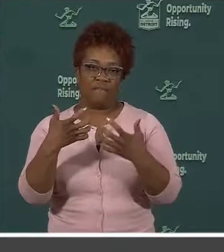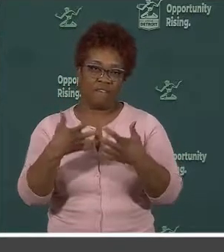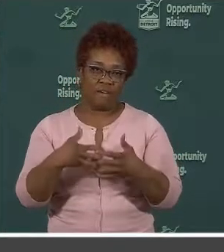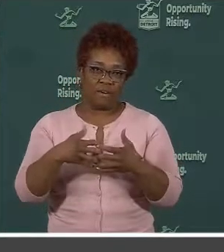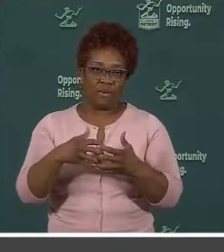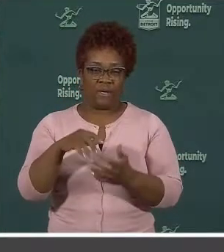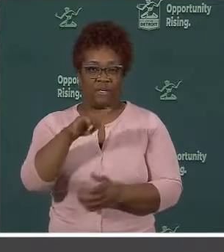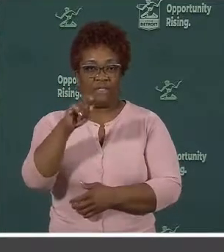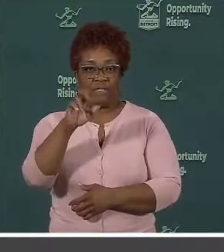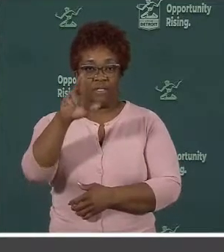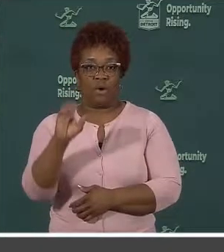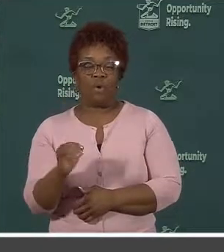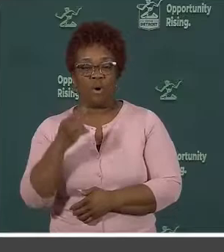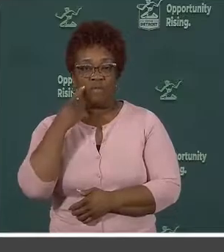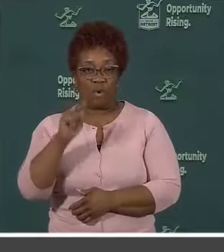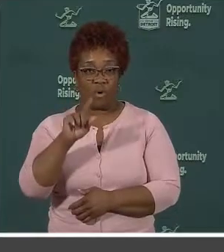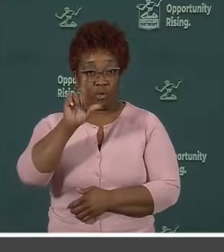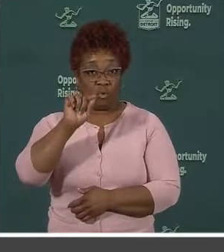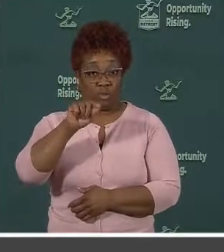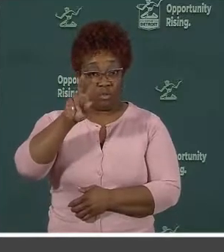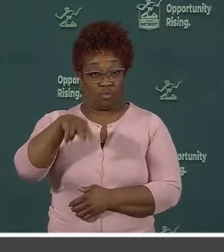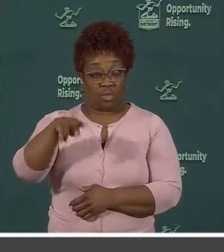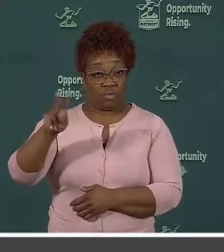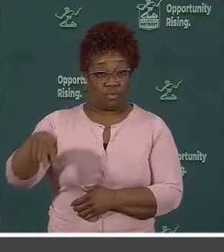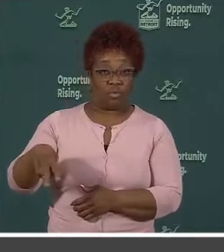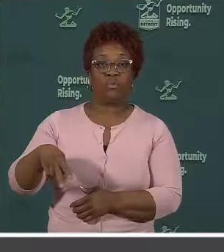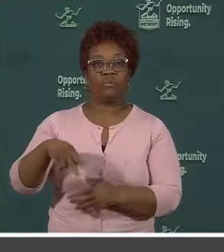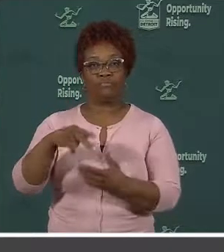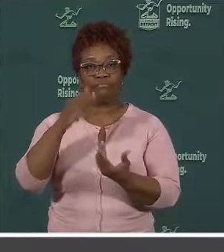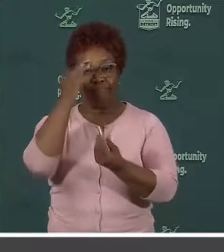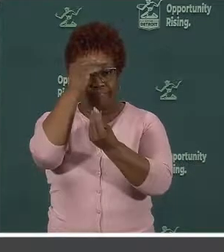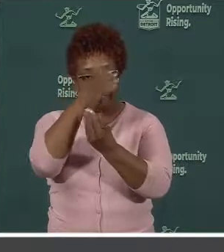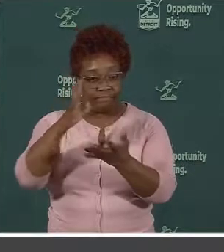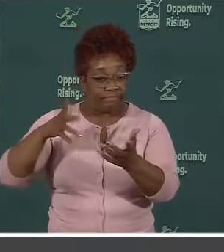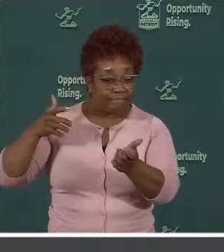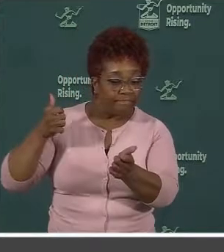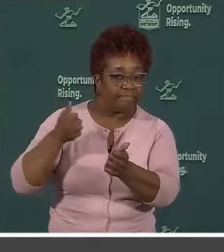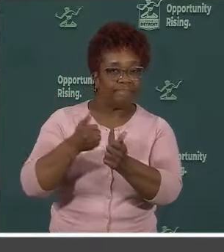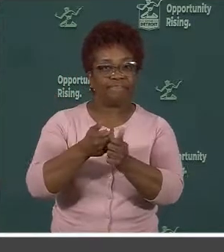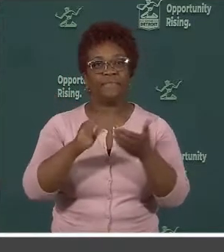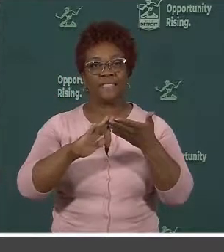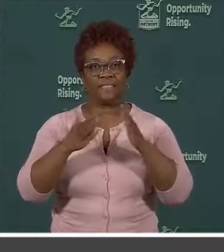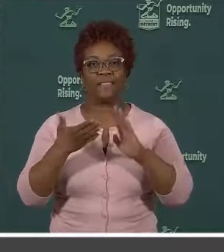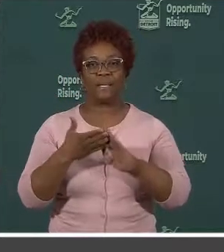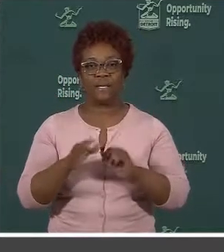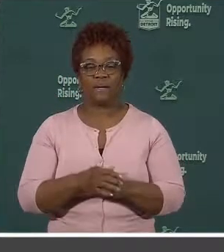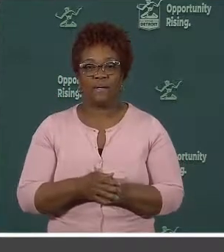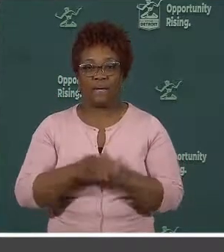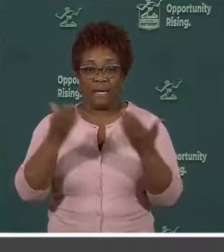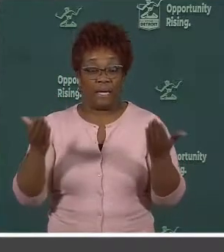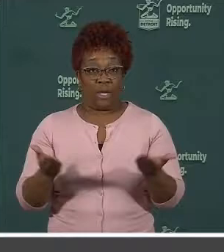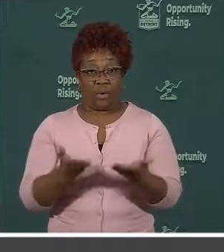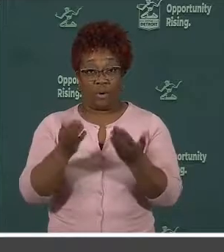THE CITY ADDRESS LOCATED IN DETROIT IN HAMTRAMCK FACTORY ZERO IS THE FIRST OF MANY GM